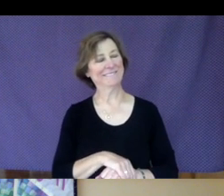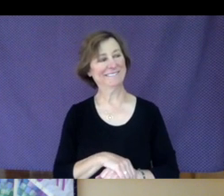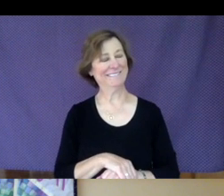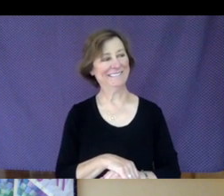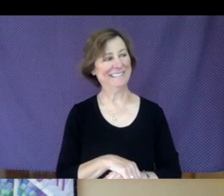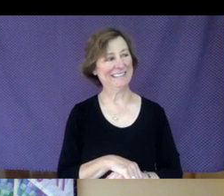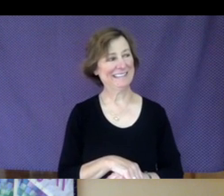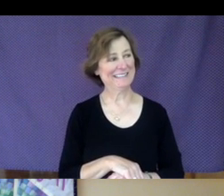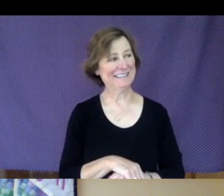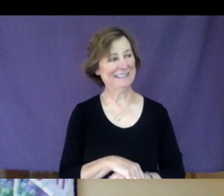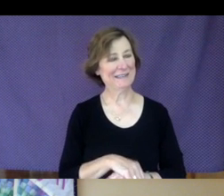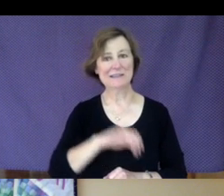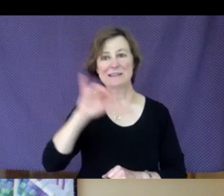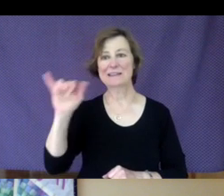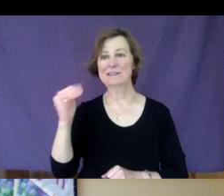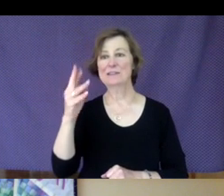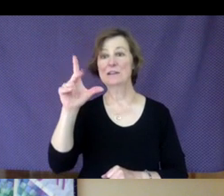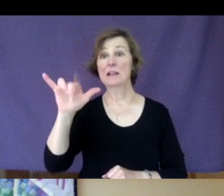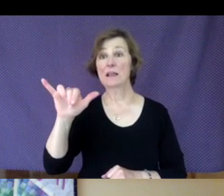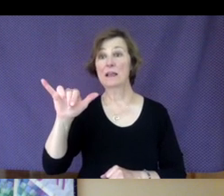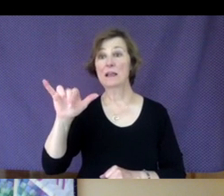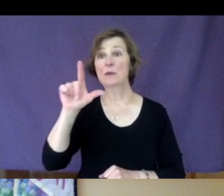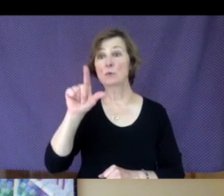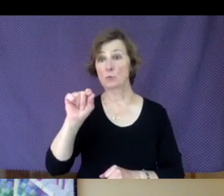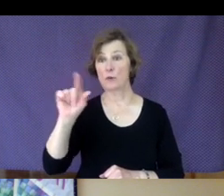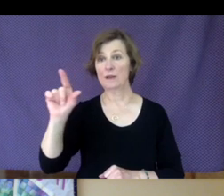July 2020 to all my boys